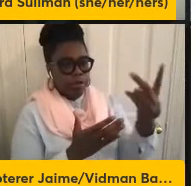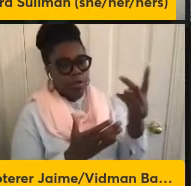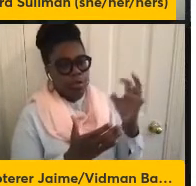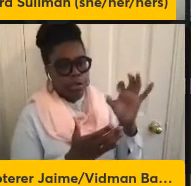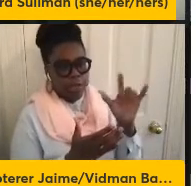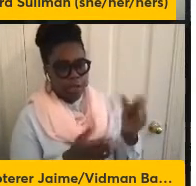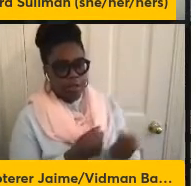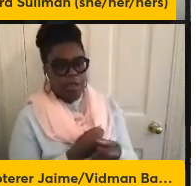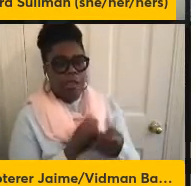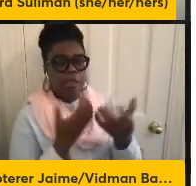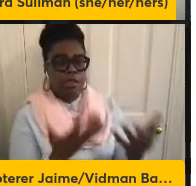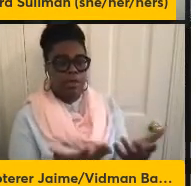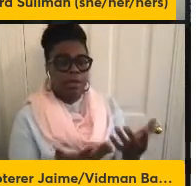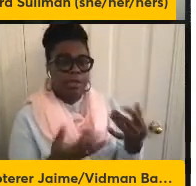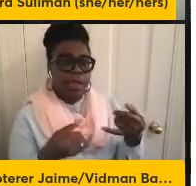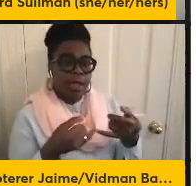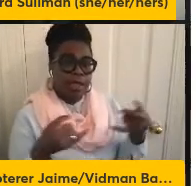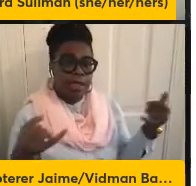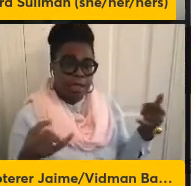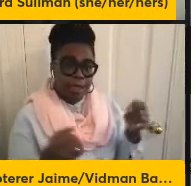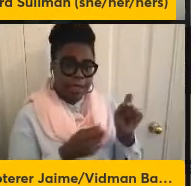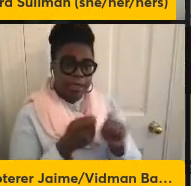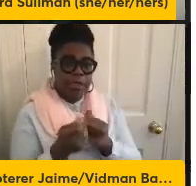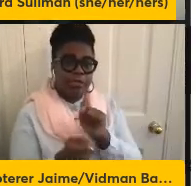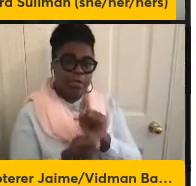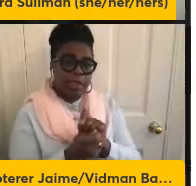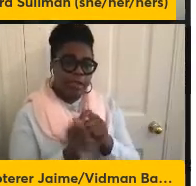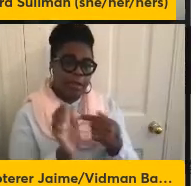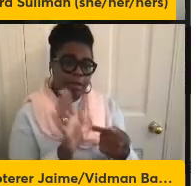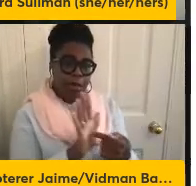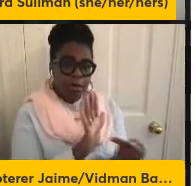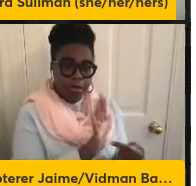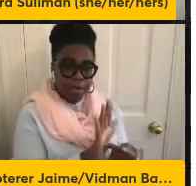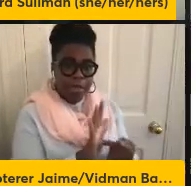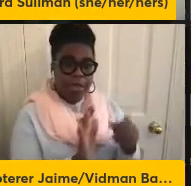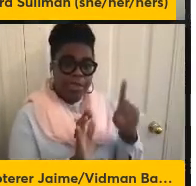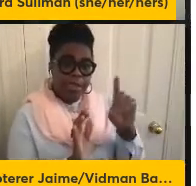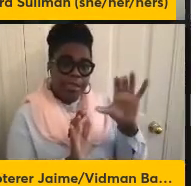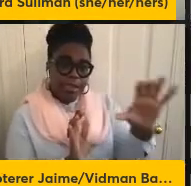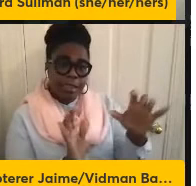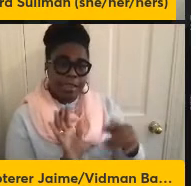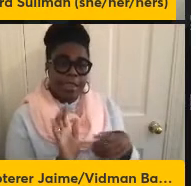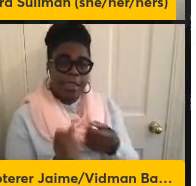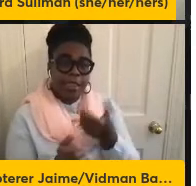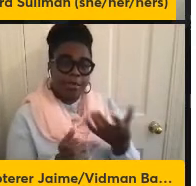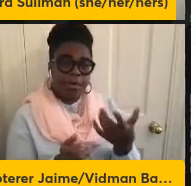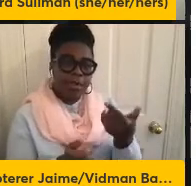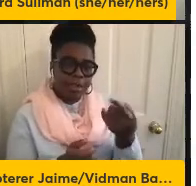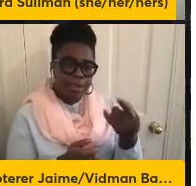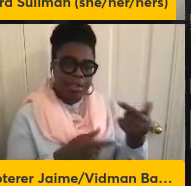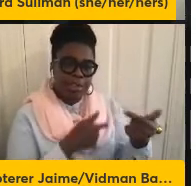lineage specific markers that we expect. So we can see here in the DCS, they express the genes that we expect them to express